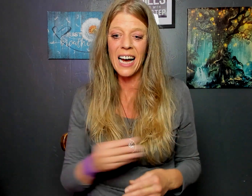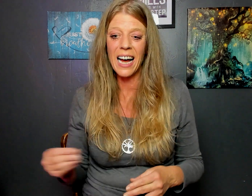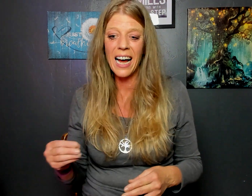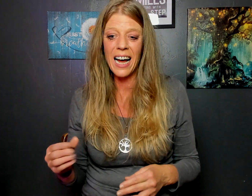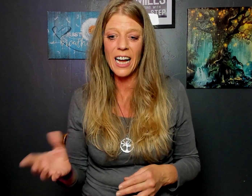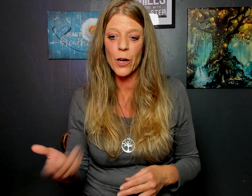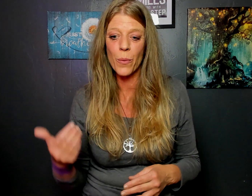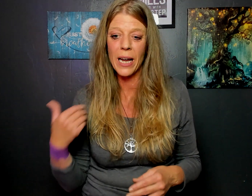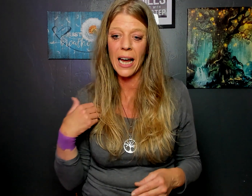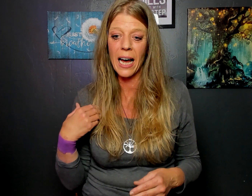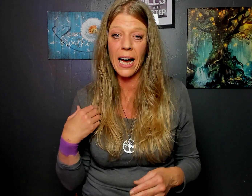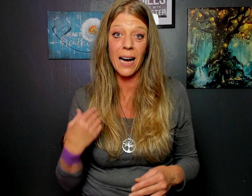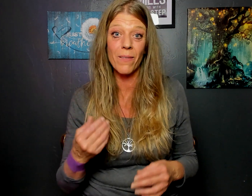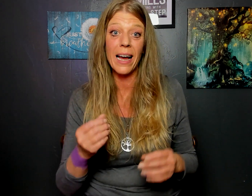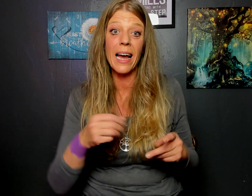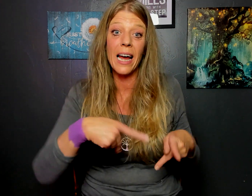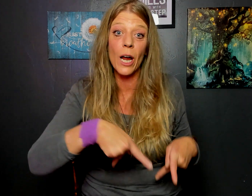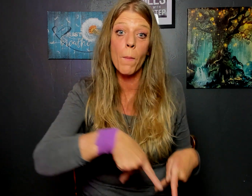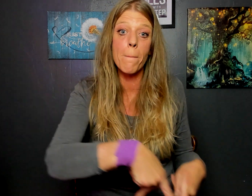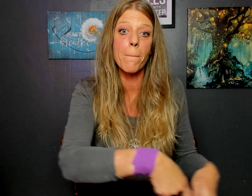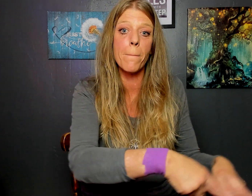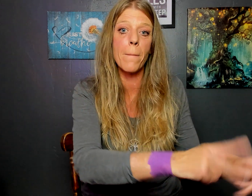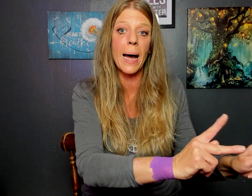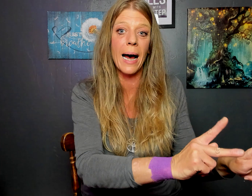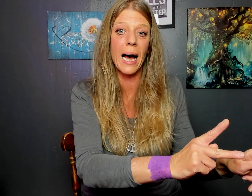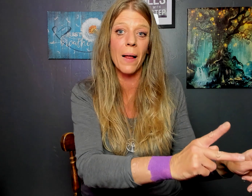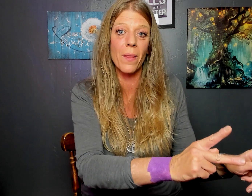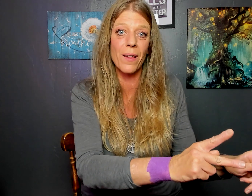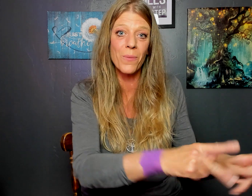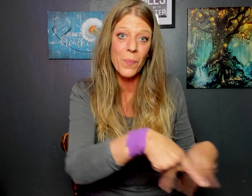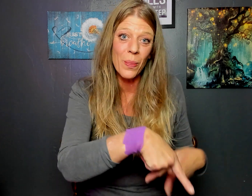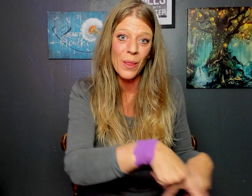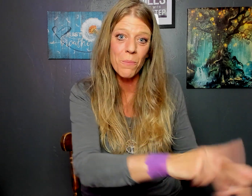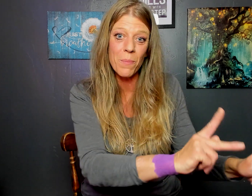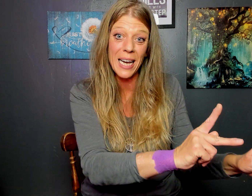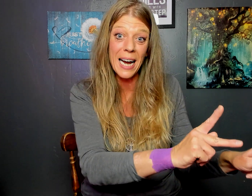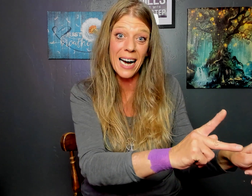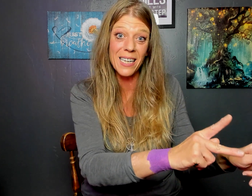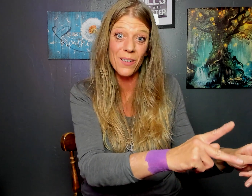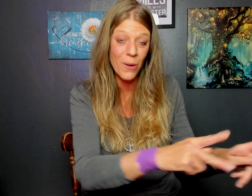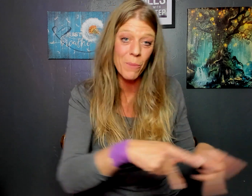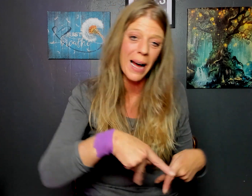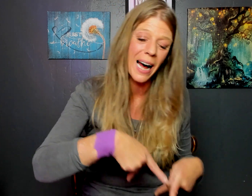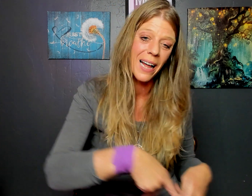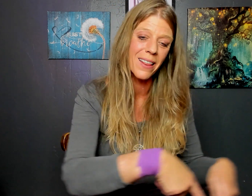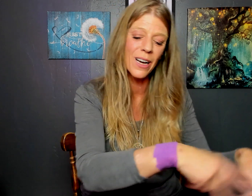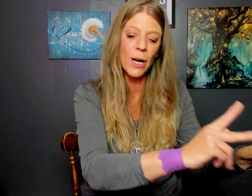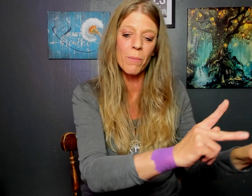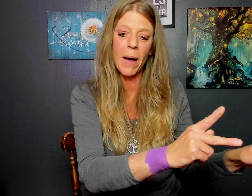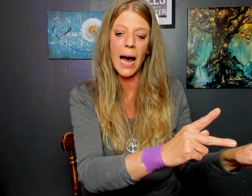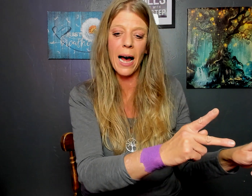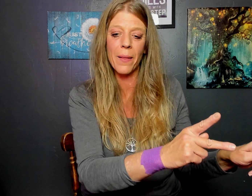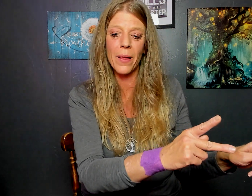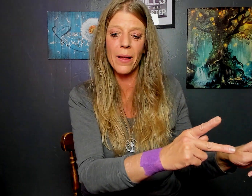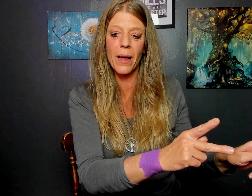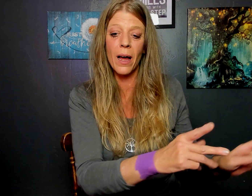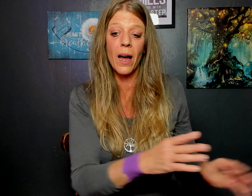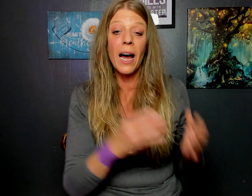And we have a PATH. P-Hands for a path. PATH.